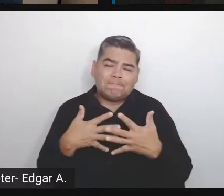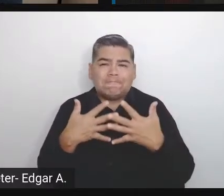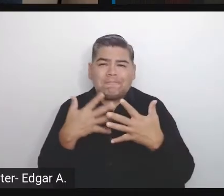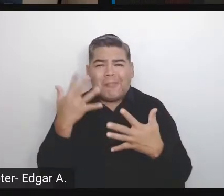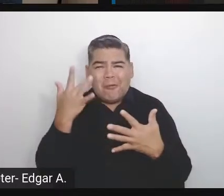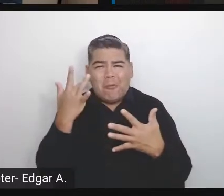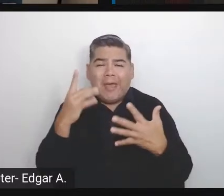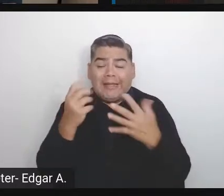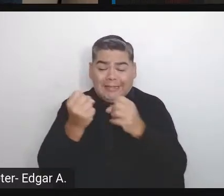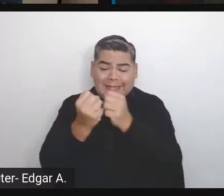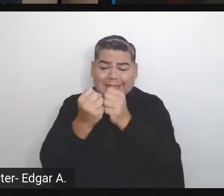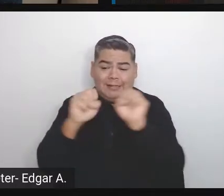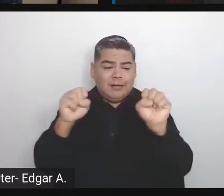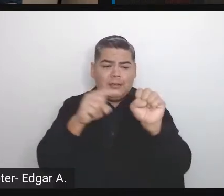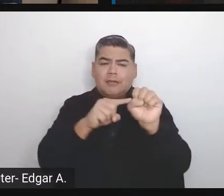feel that is kind of scary and we think about security because